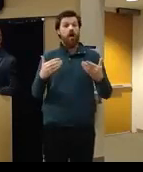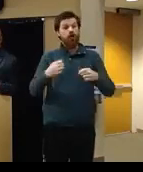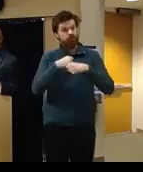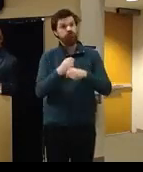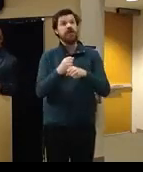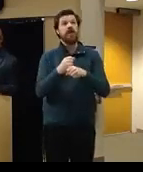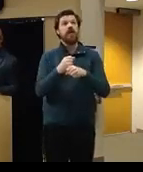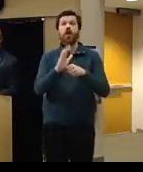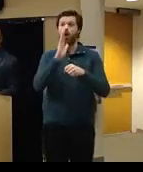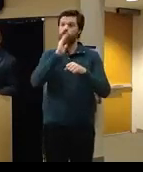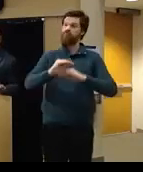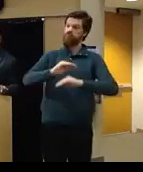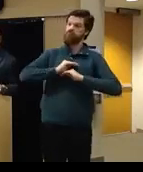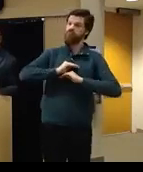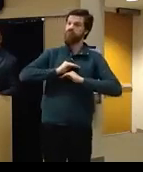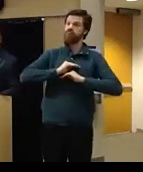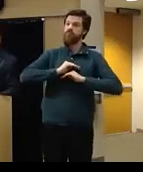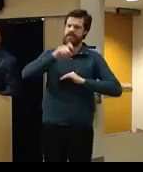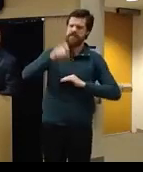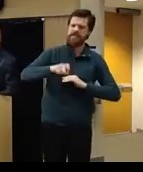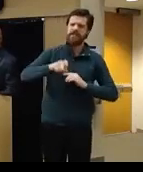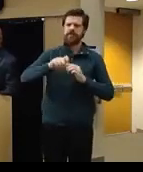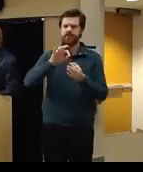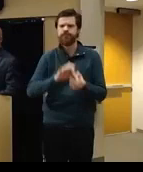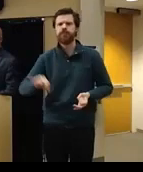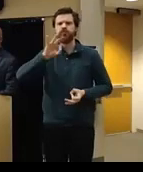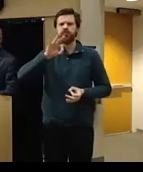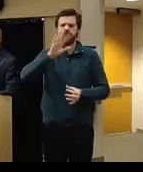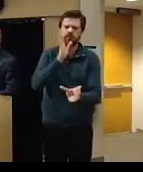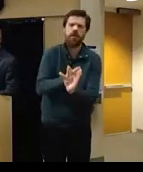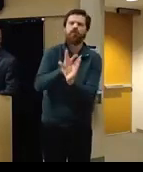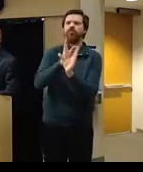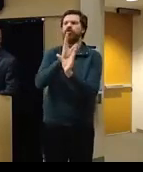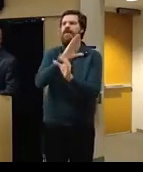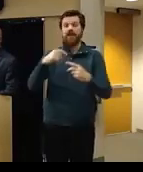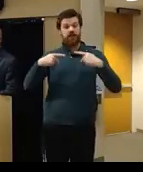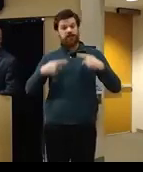to meet the needs uh in the spiritual and psychological and uh physical health needs